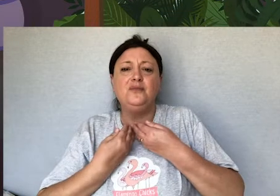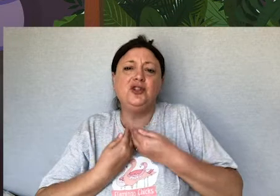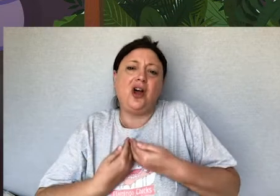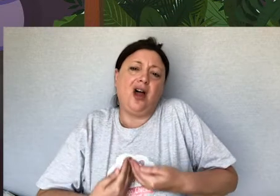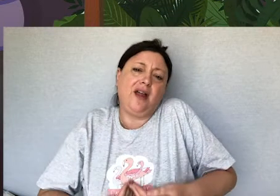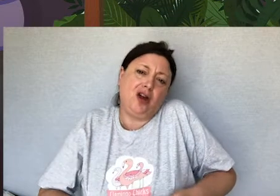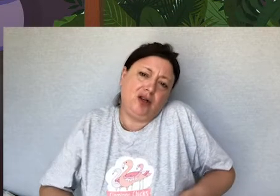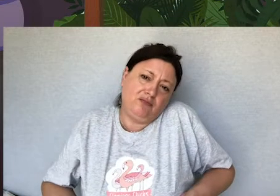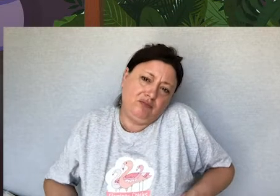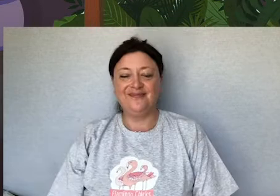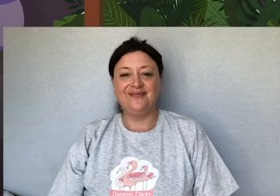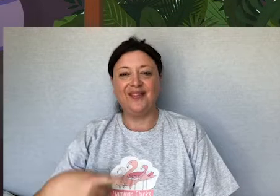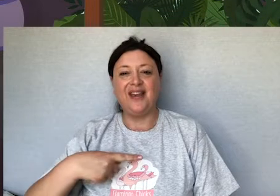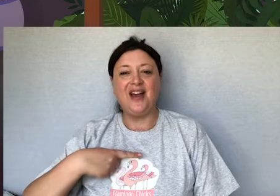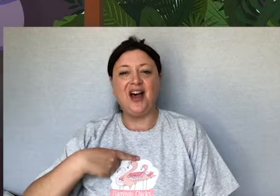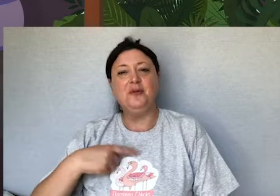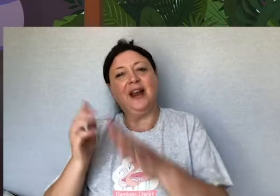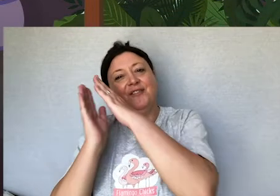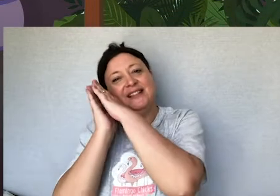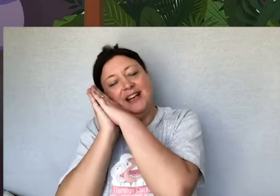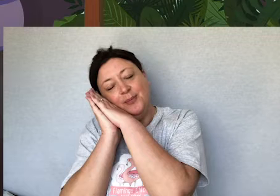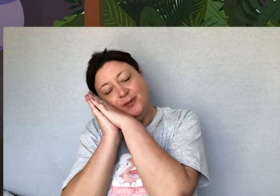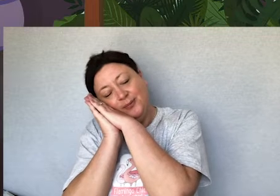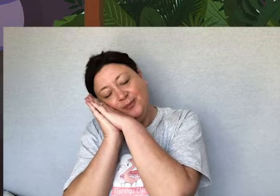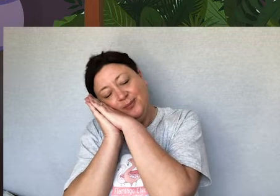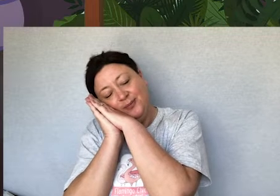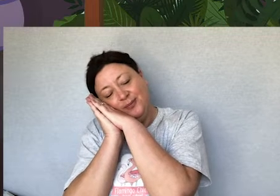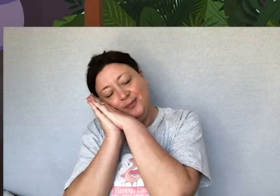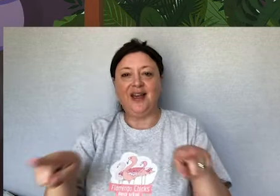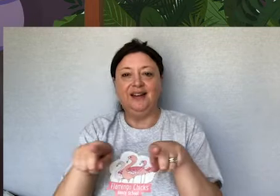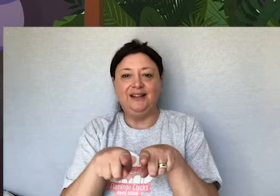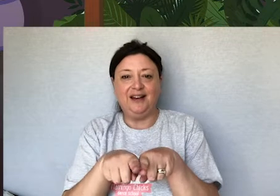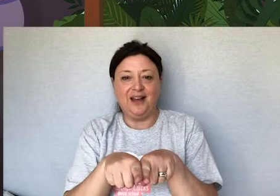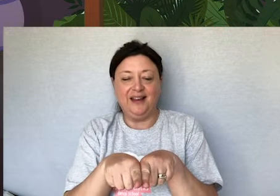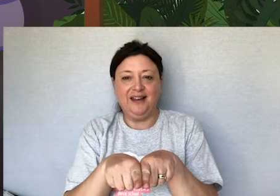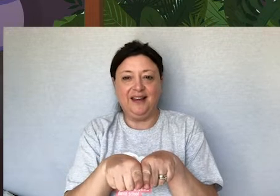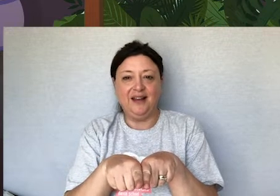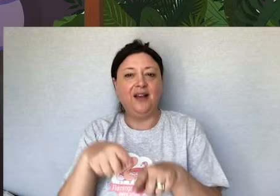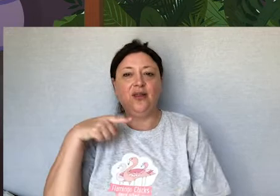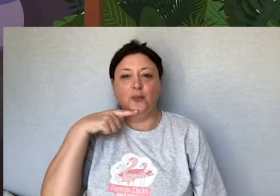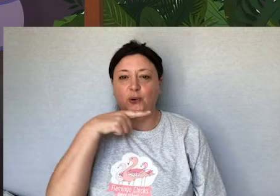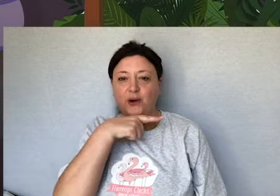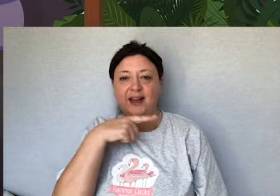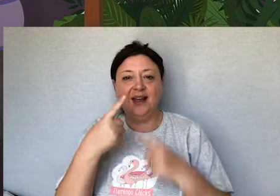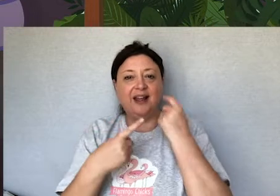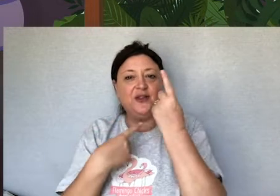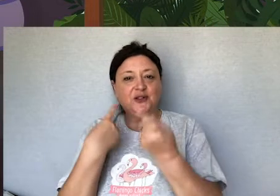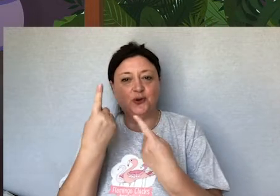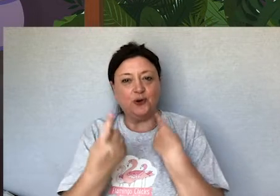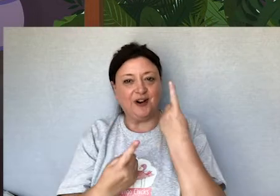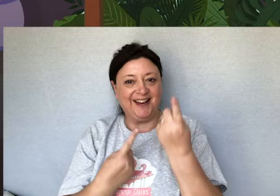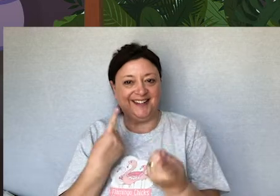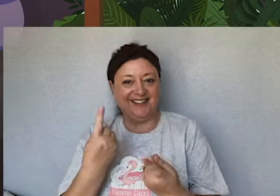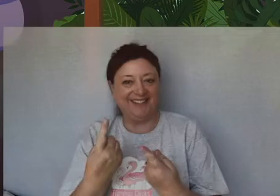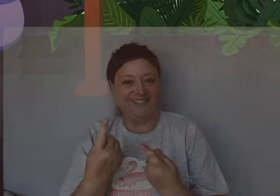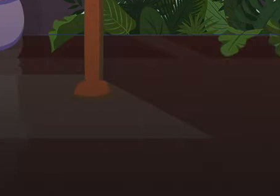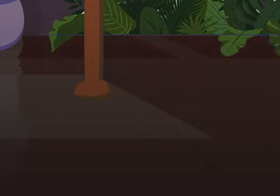And like the boy in the story, I'm a little bit tired, have a big stretch with me roll those